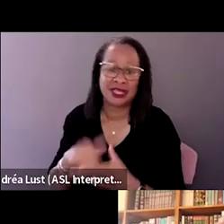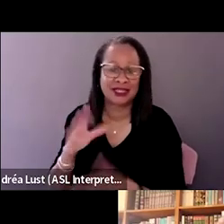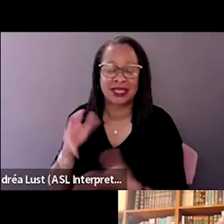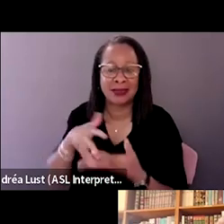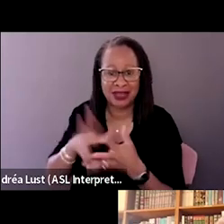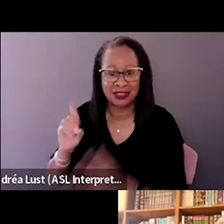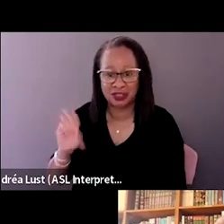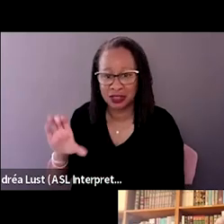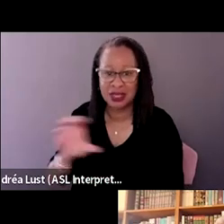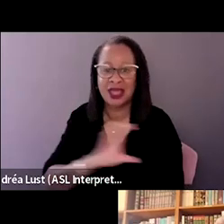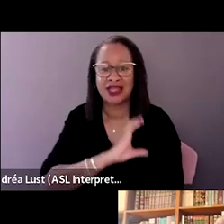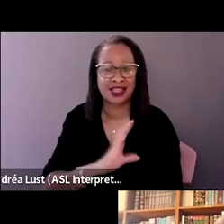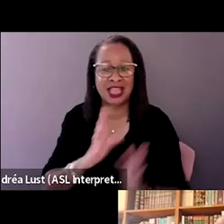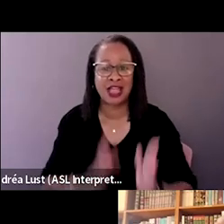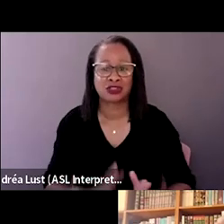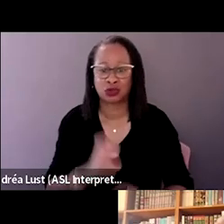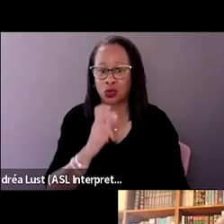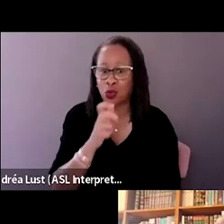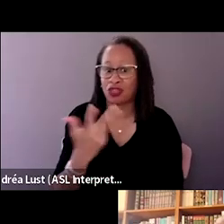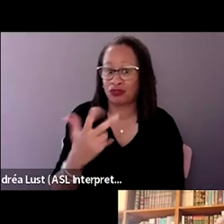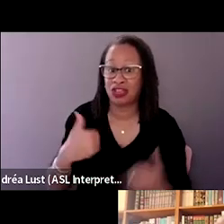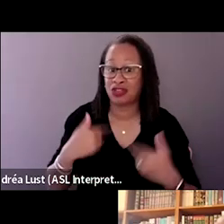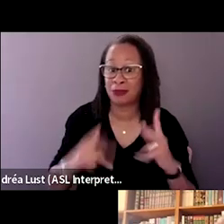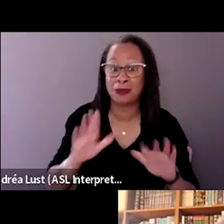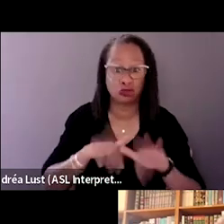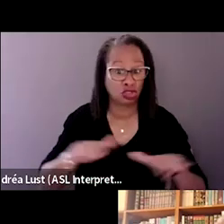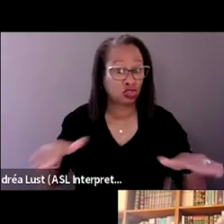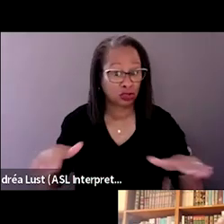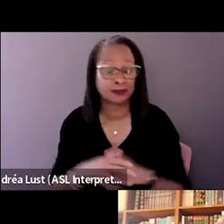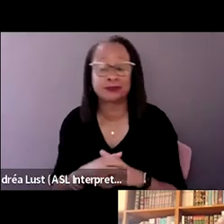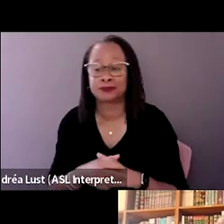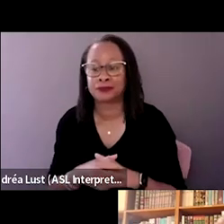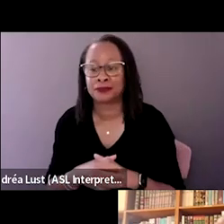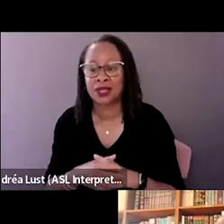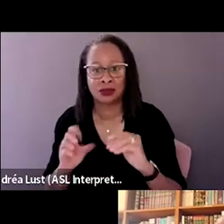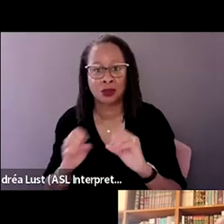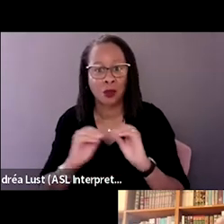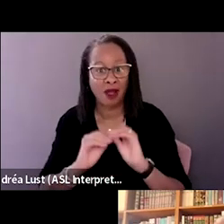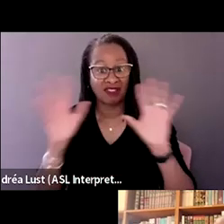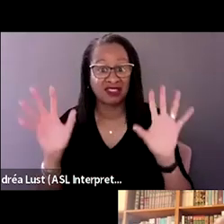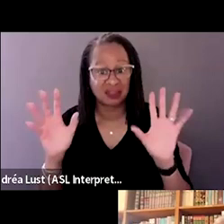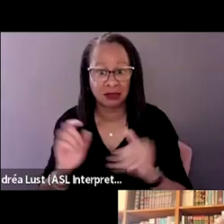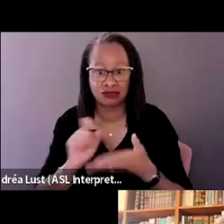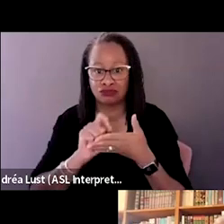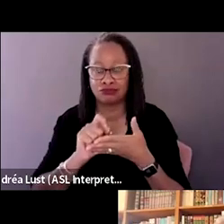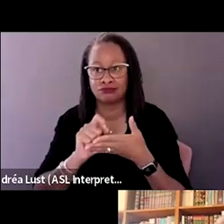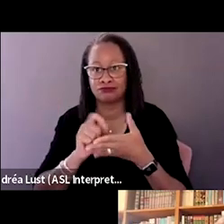They happen to be three young people, children. And so obviously rightly the director,